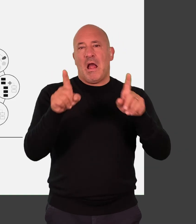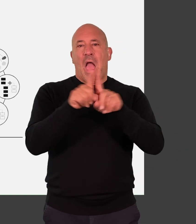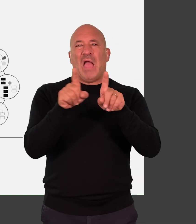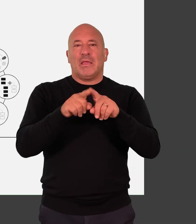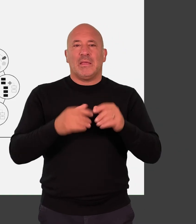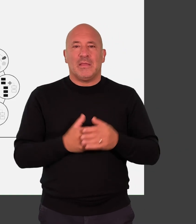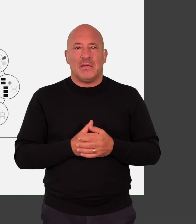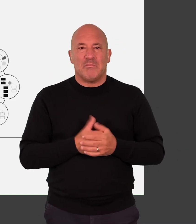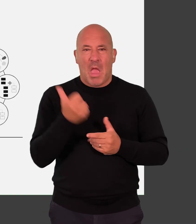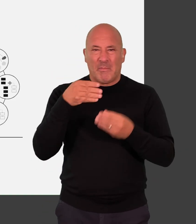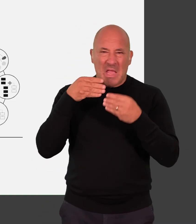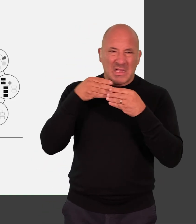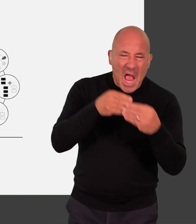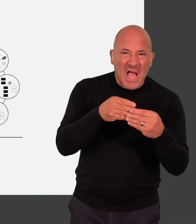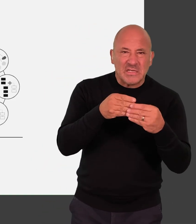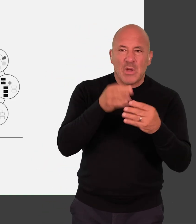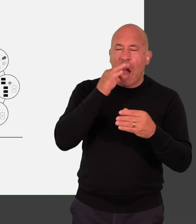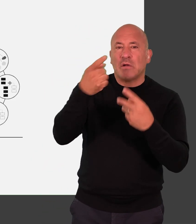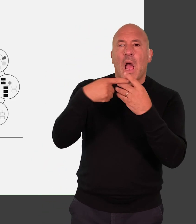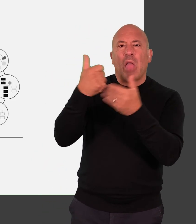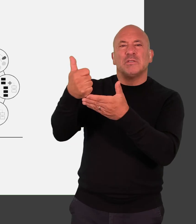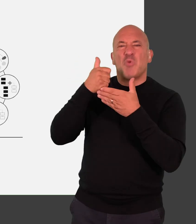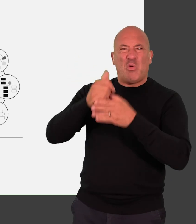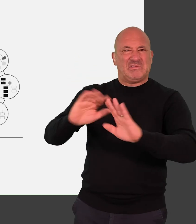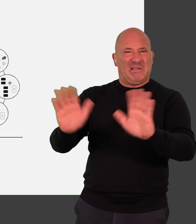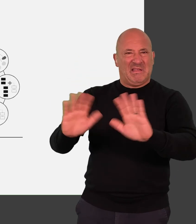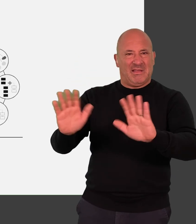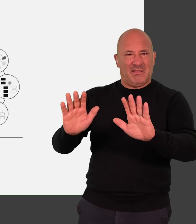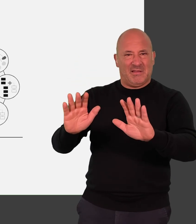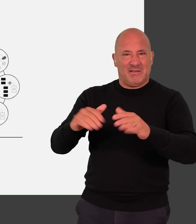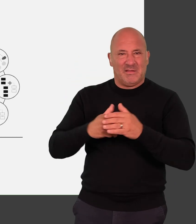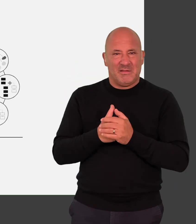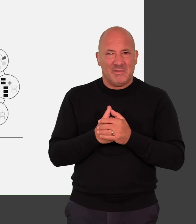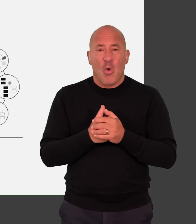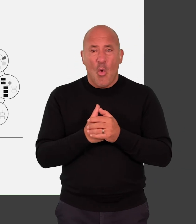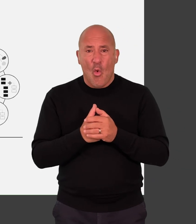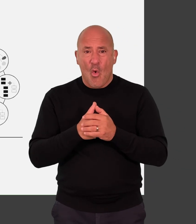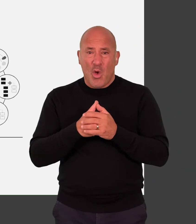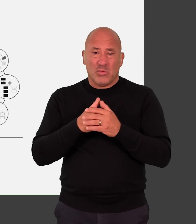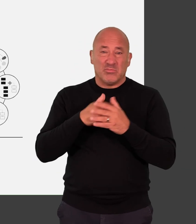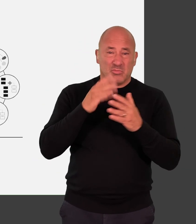For example, they may, or may not, want to use the guidance and assistance of others.